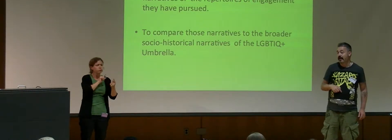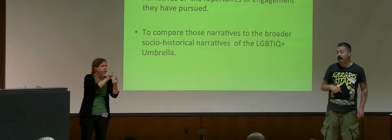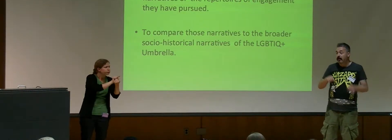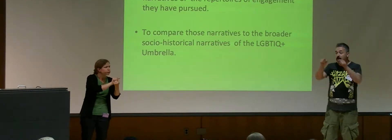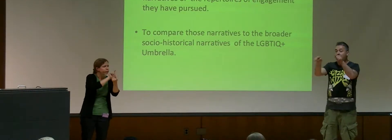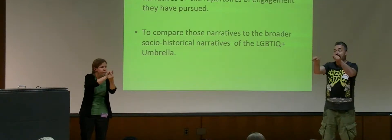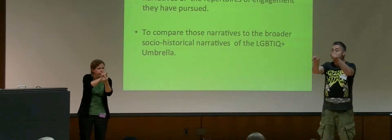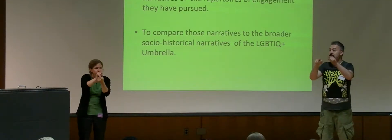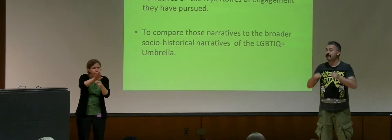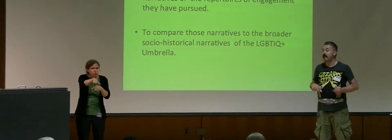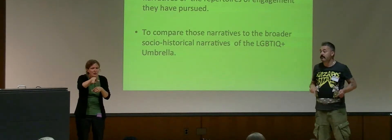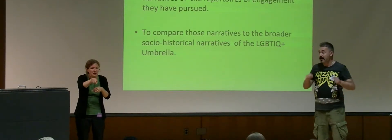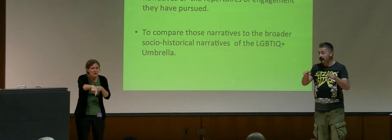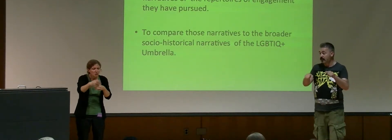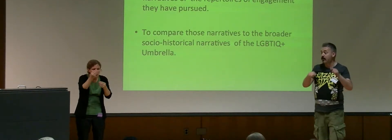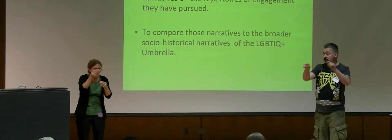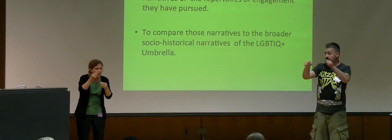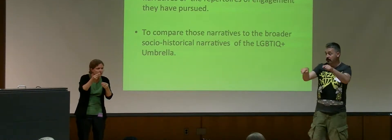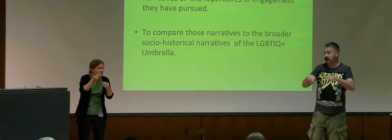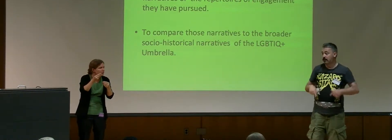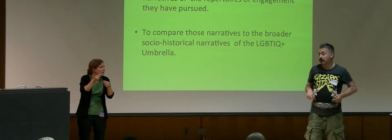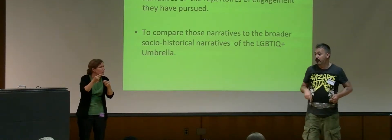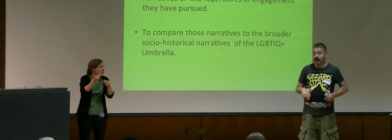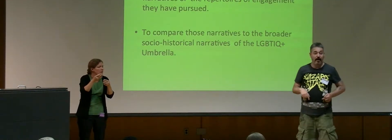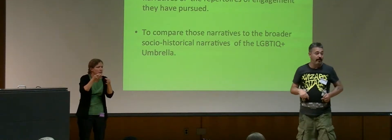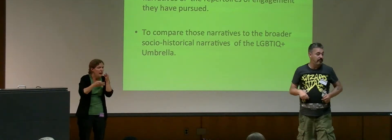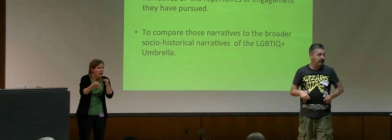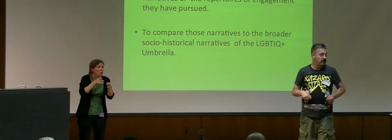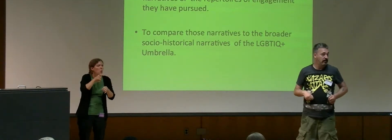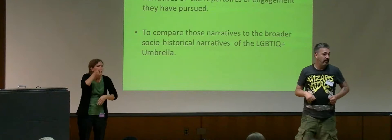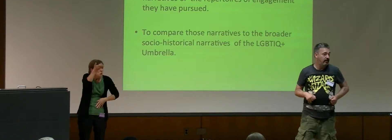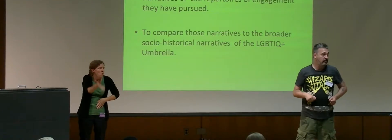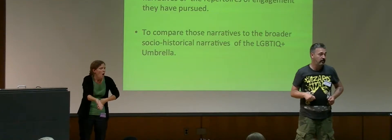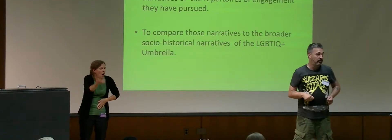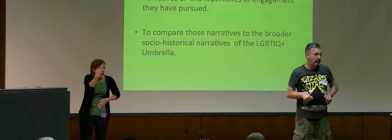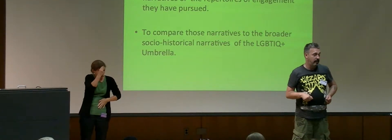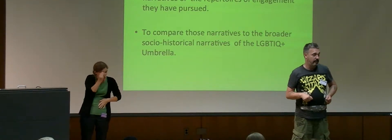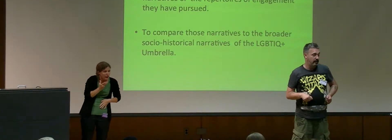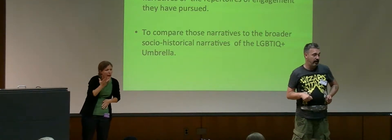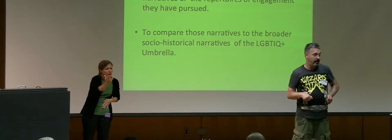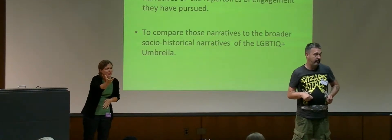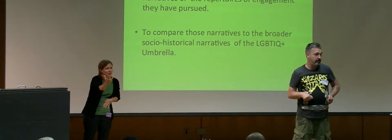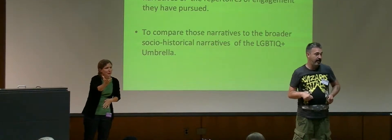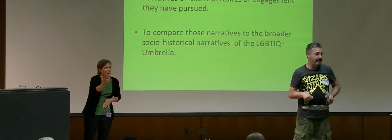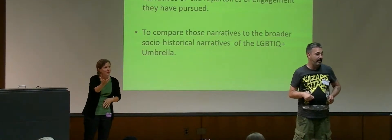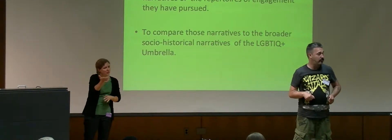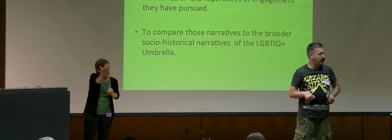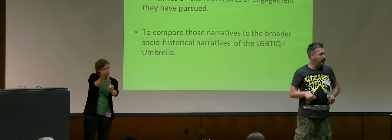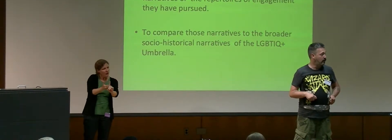I needed to tell you who you are as if, as in, as an asexual